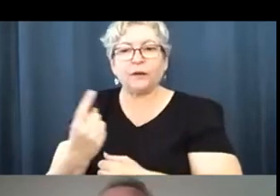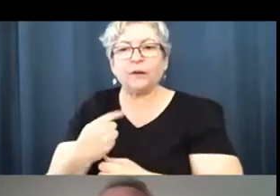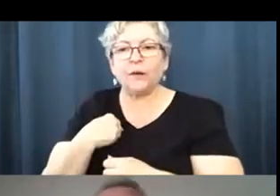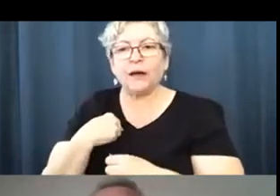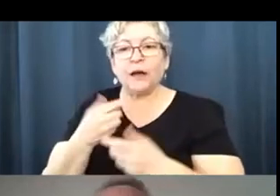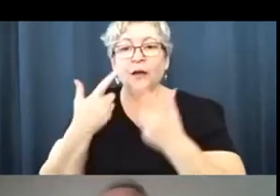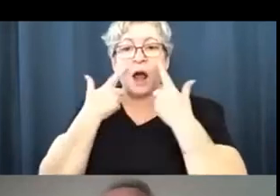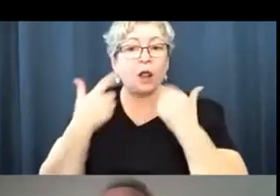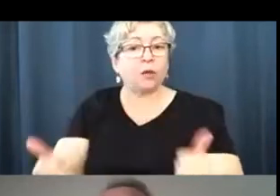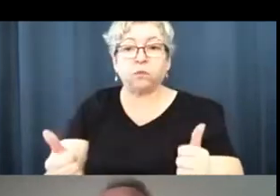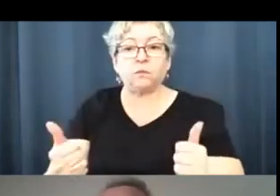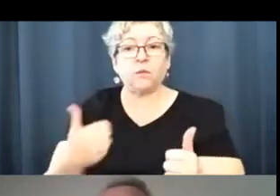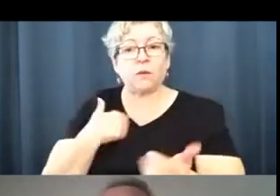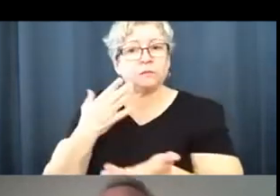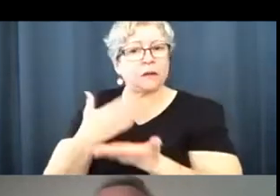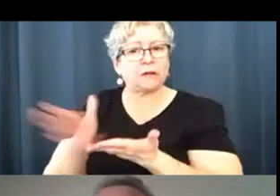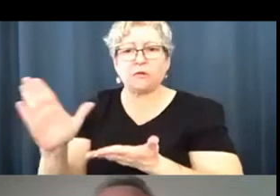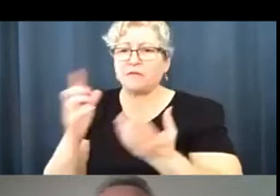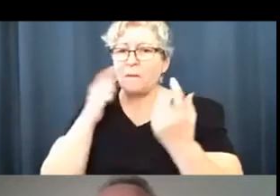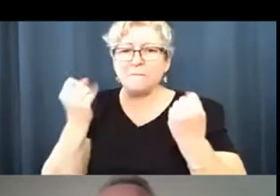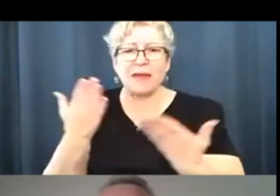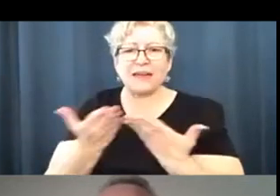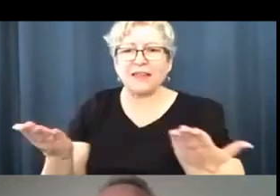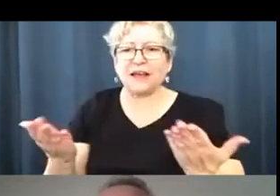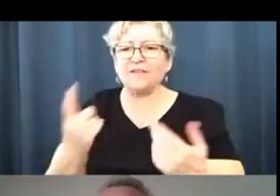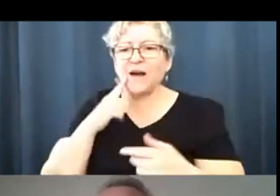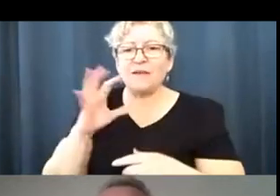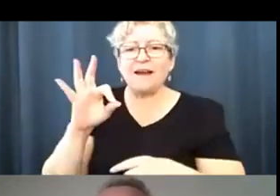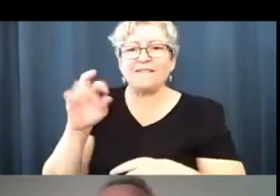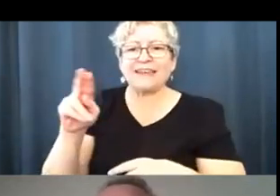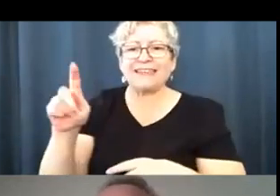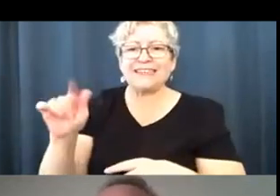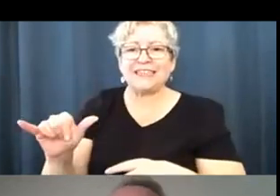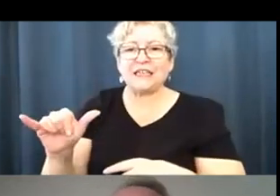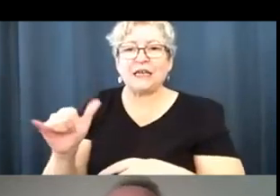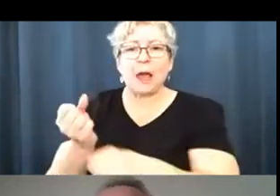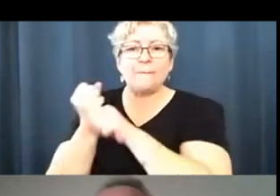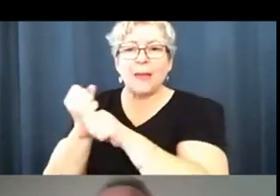I was excluded from a lot of things like fantasy baseball, right? That was a paper-based thing and then it went to digital